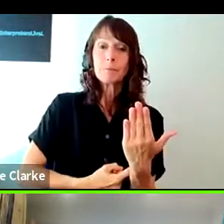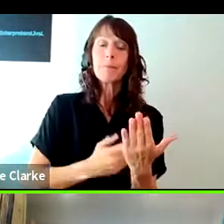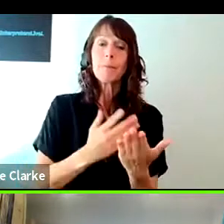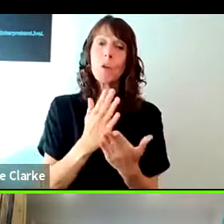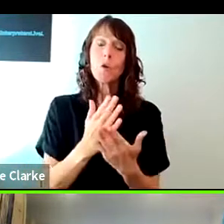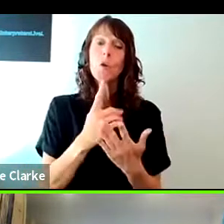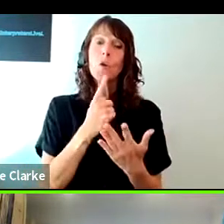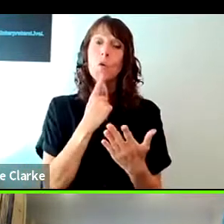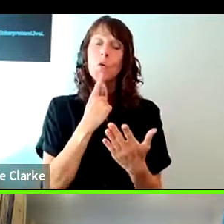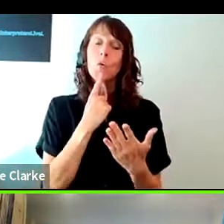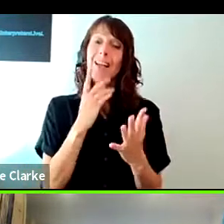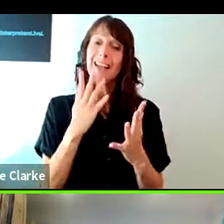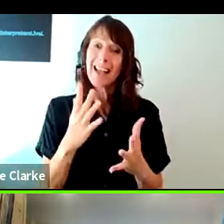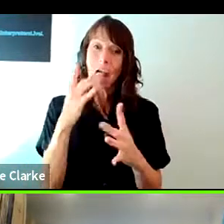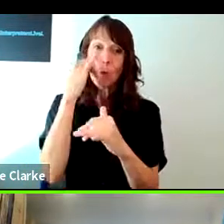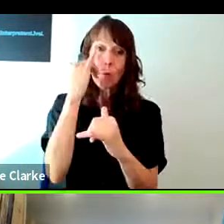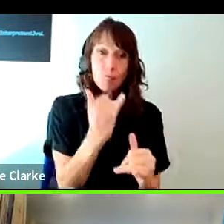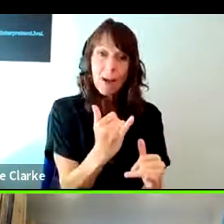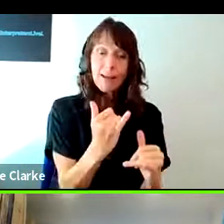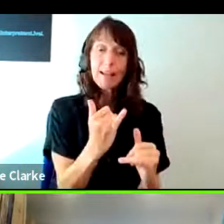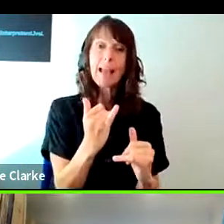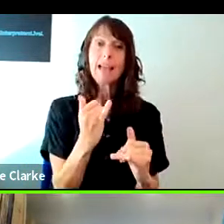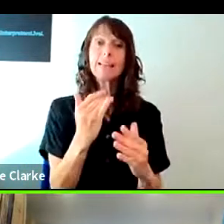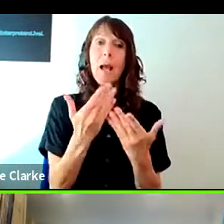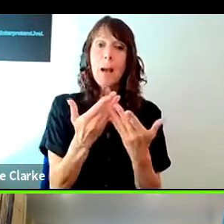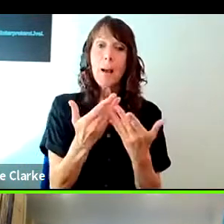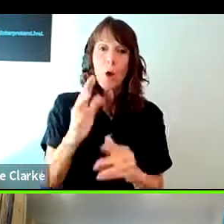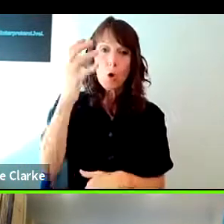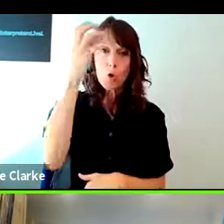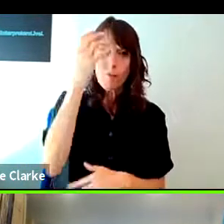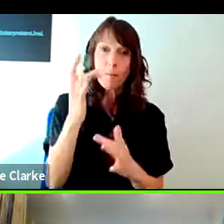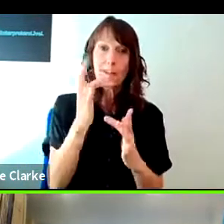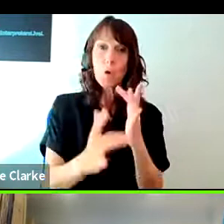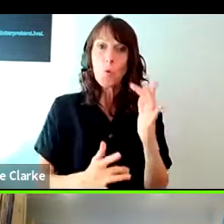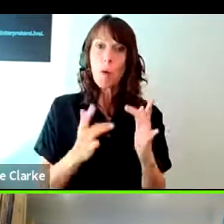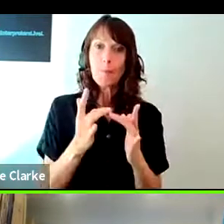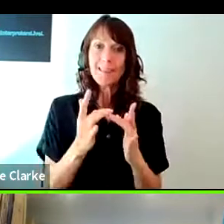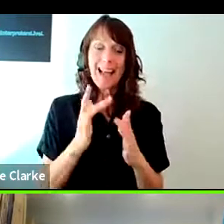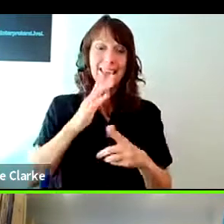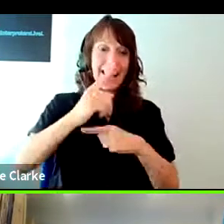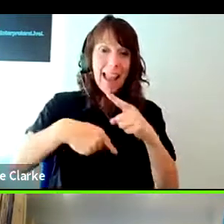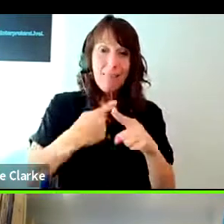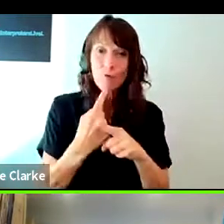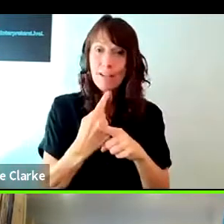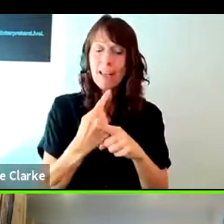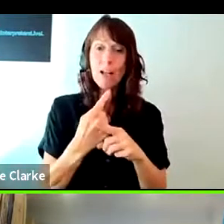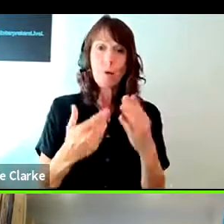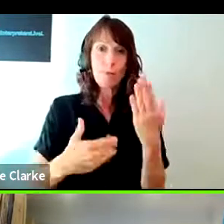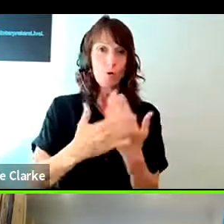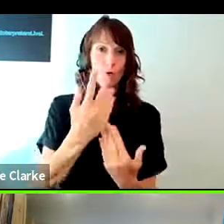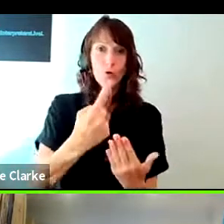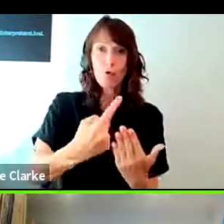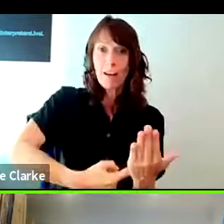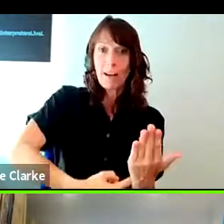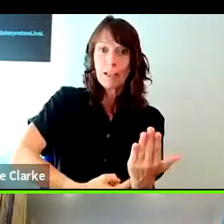sector websites every year. And I'm not sure what the percentage is, but it's probably one